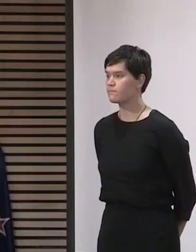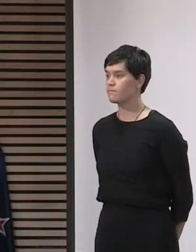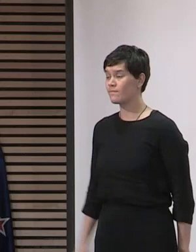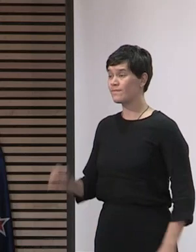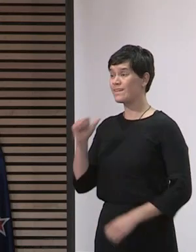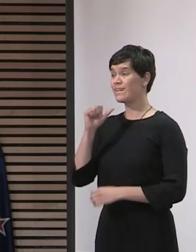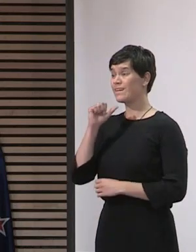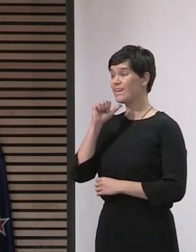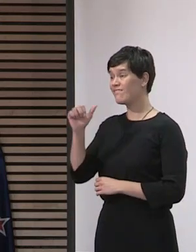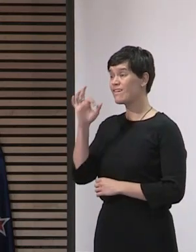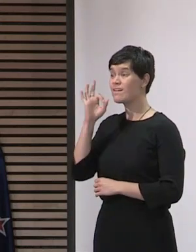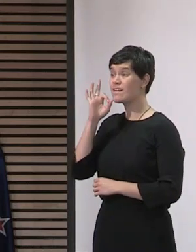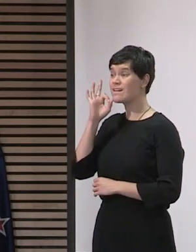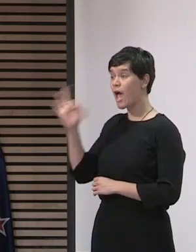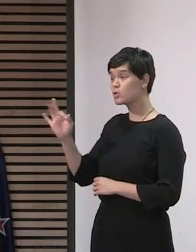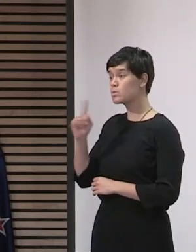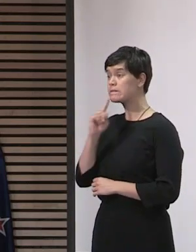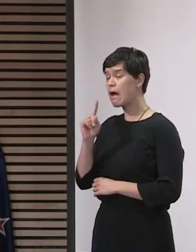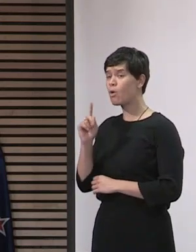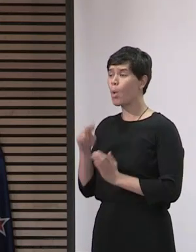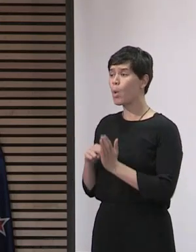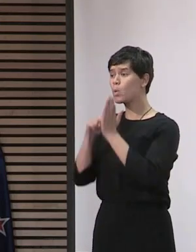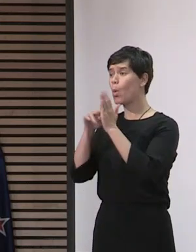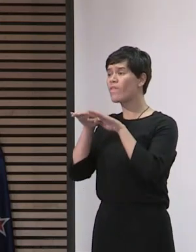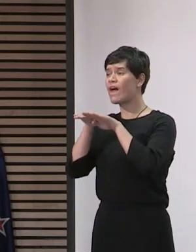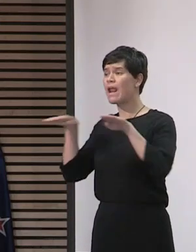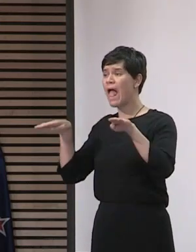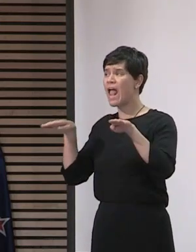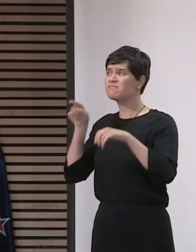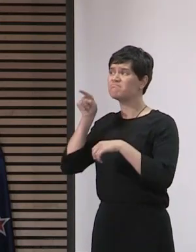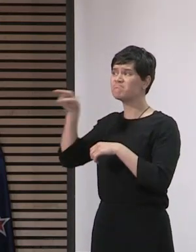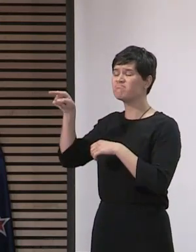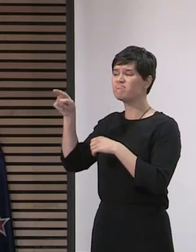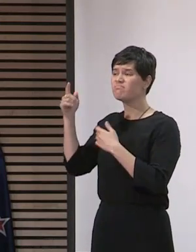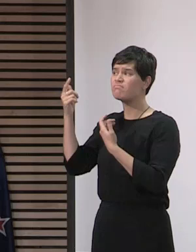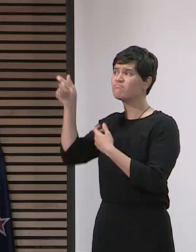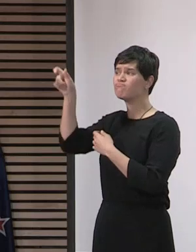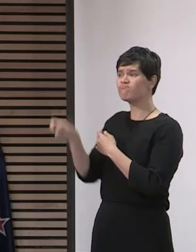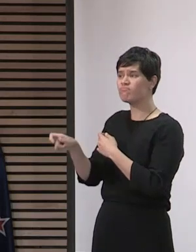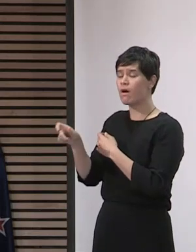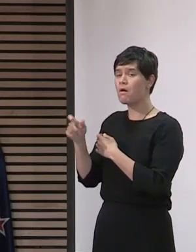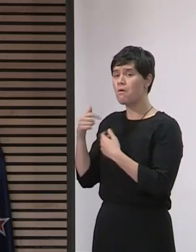terms of, I guess, campaigning for party vote in Northland seat? Would you match that?